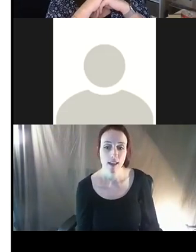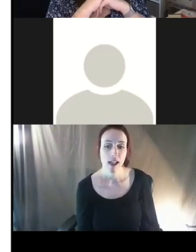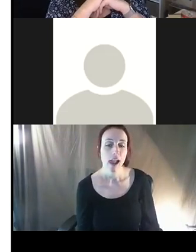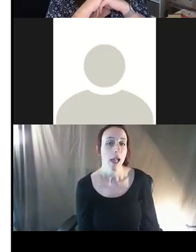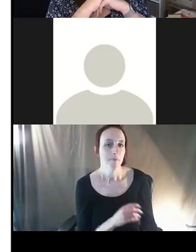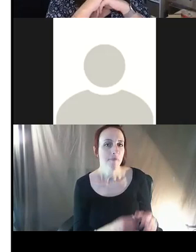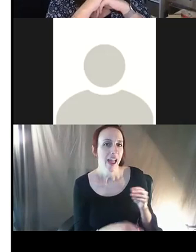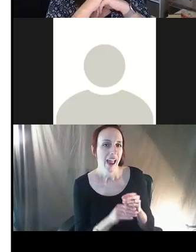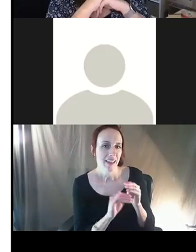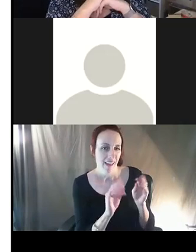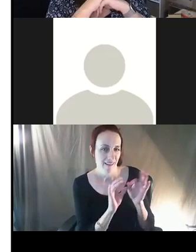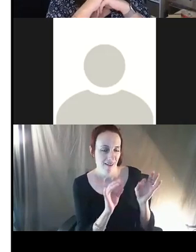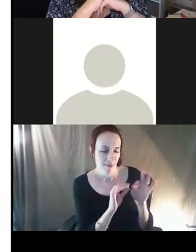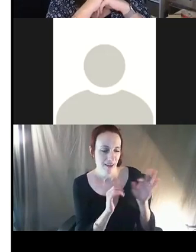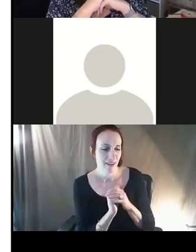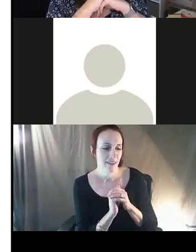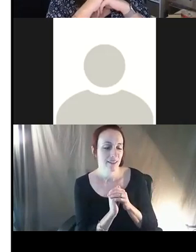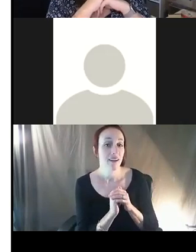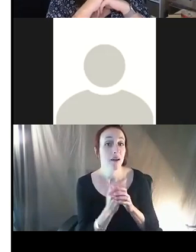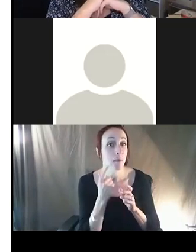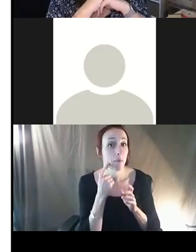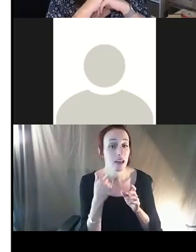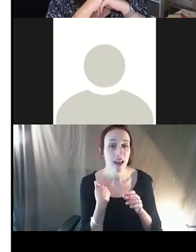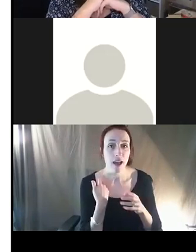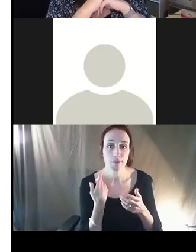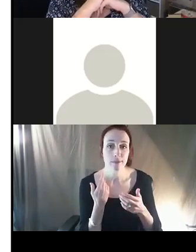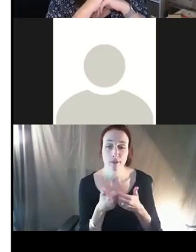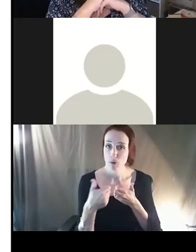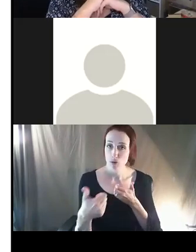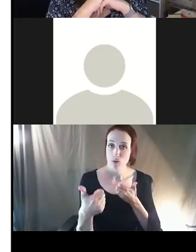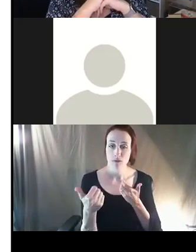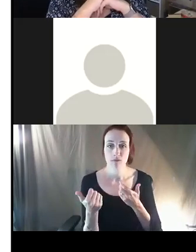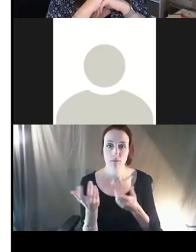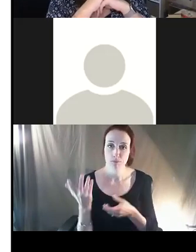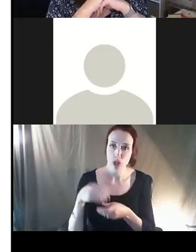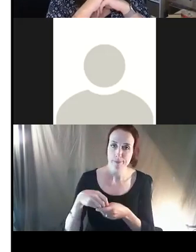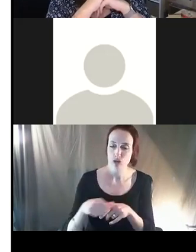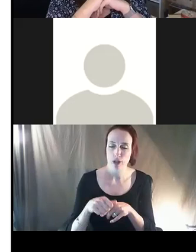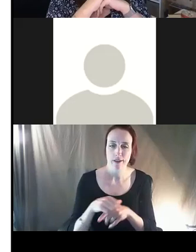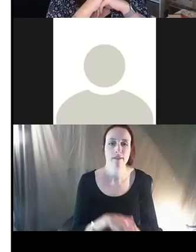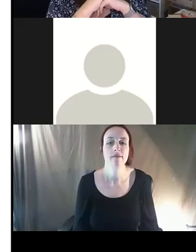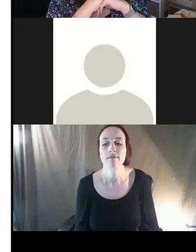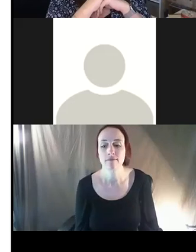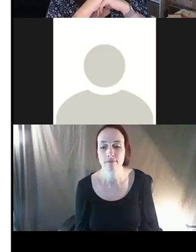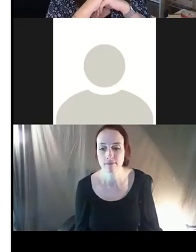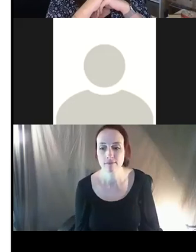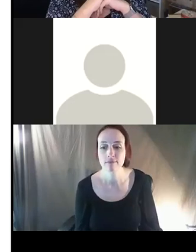through a training, virtual, where they chose I presented at a conference where they were